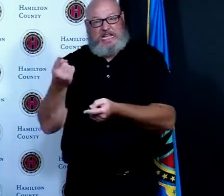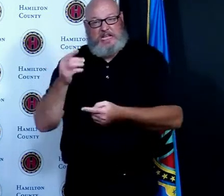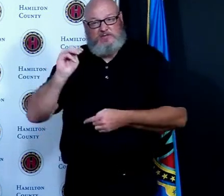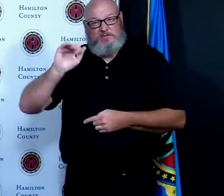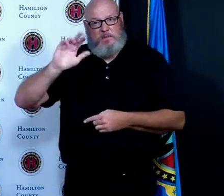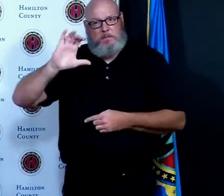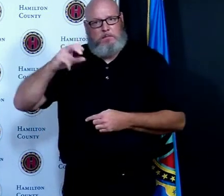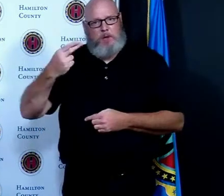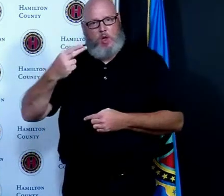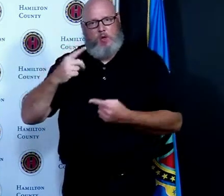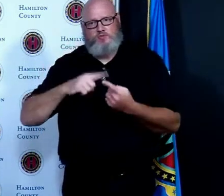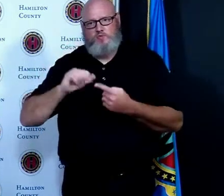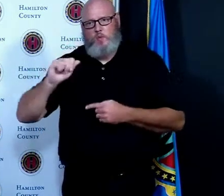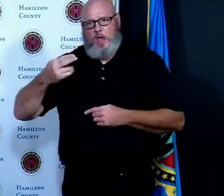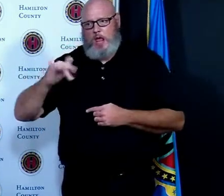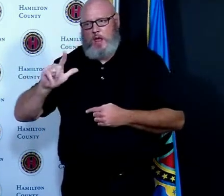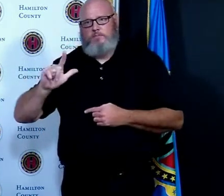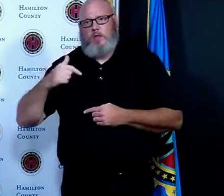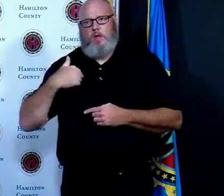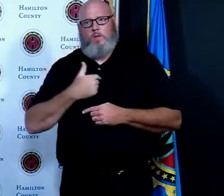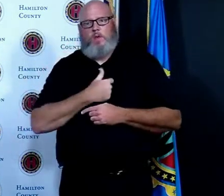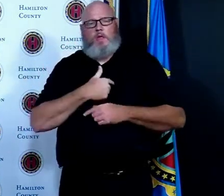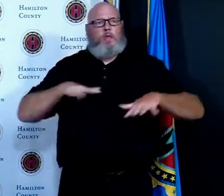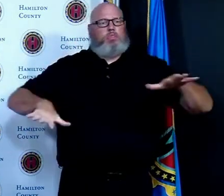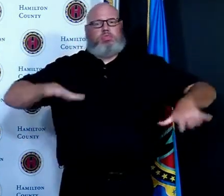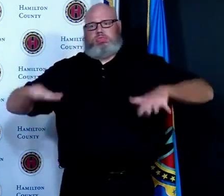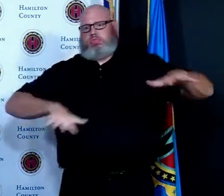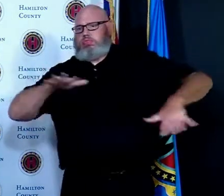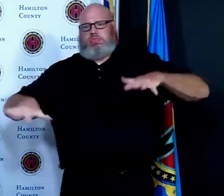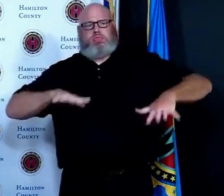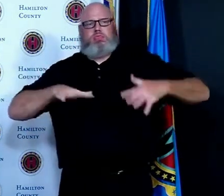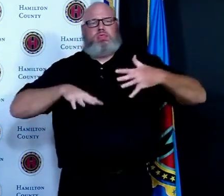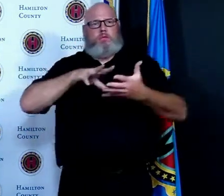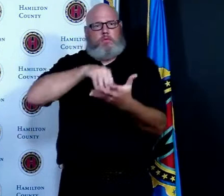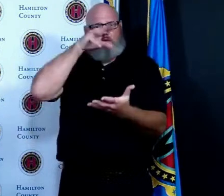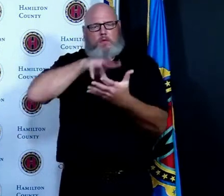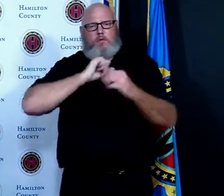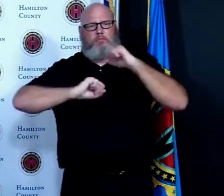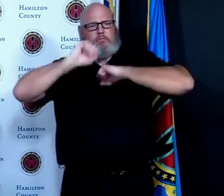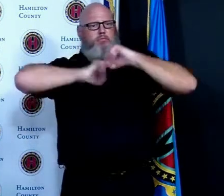really quite different than what was happening in April March and April is we actually now do